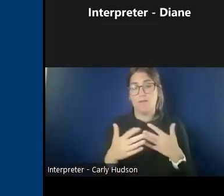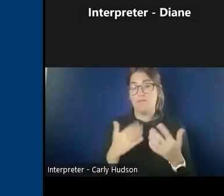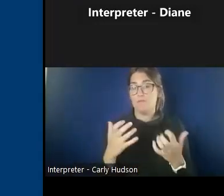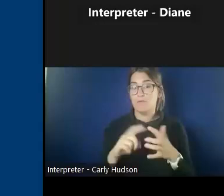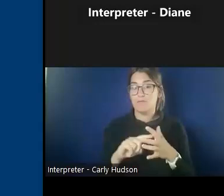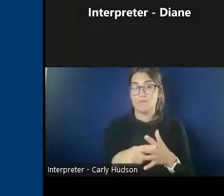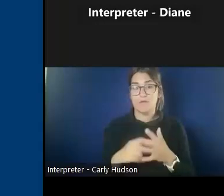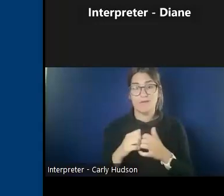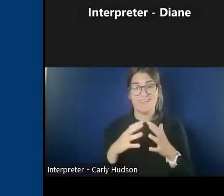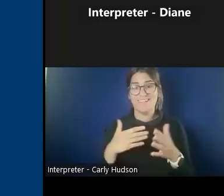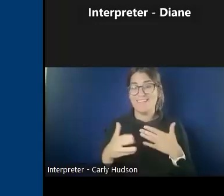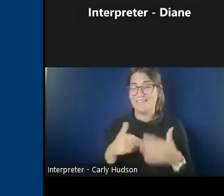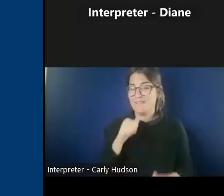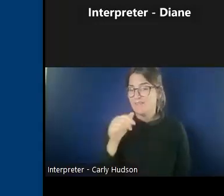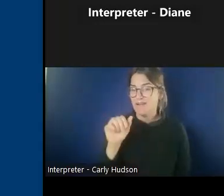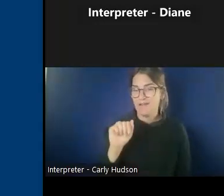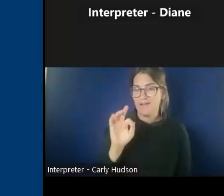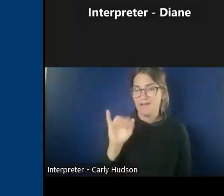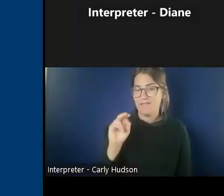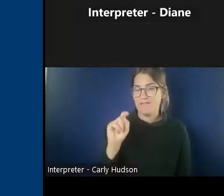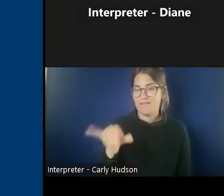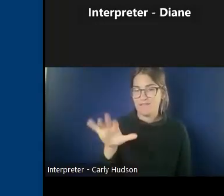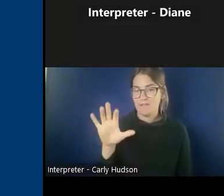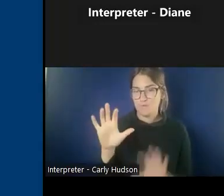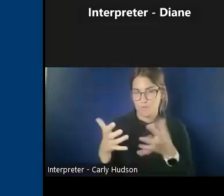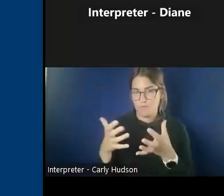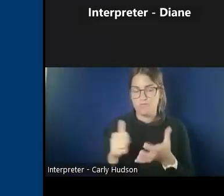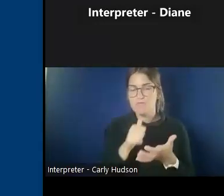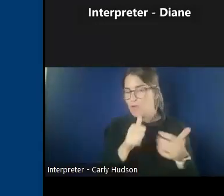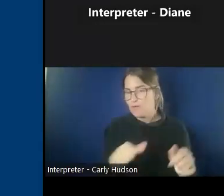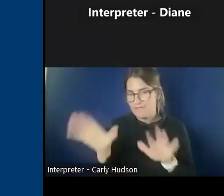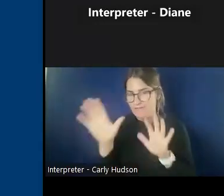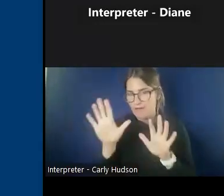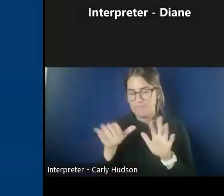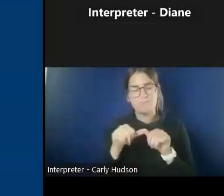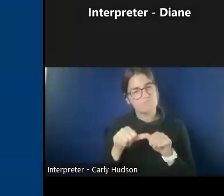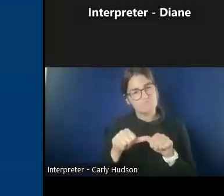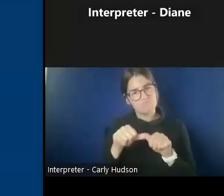an affinity group but whatever just don't give up just keep plugging away use your allies use